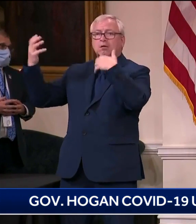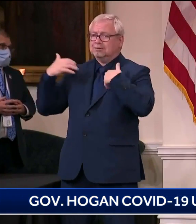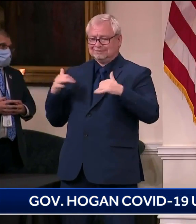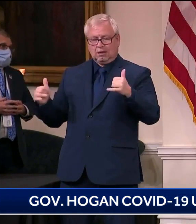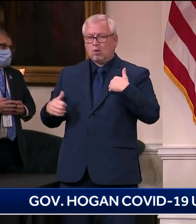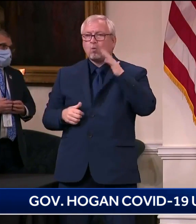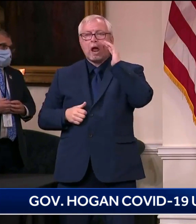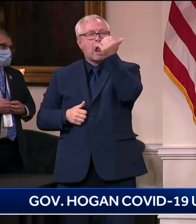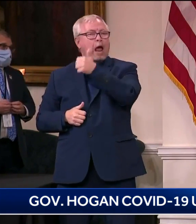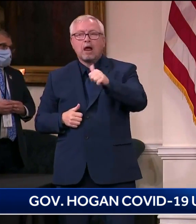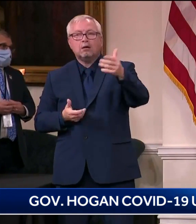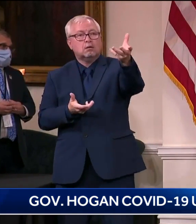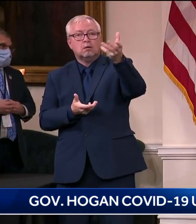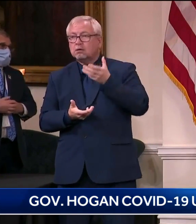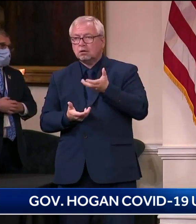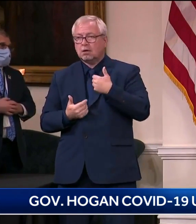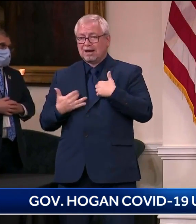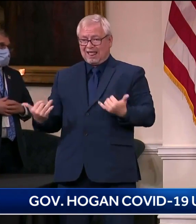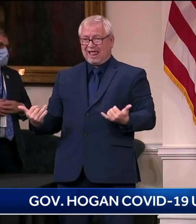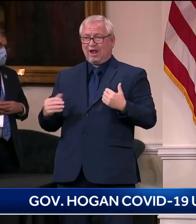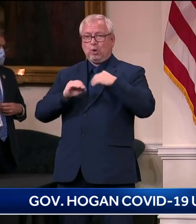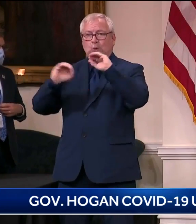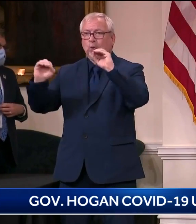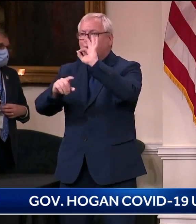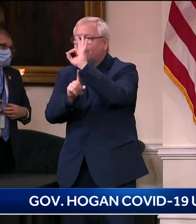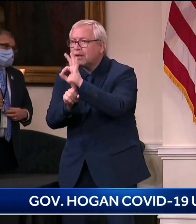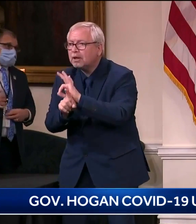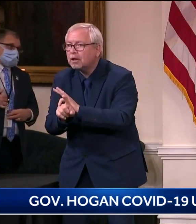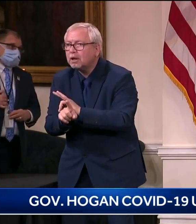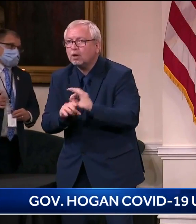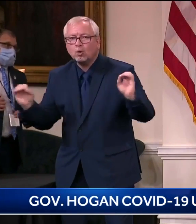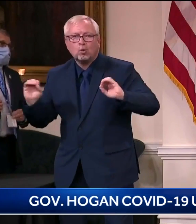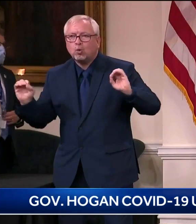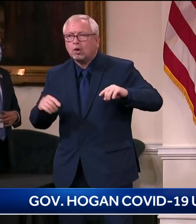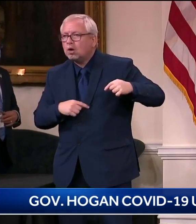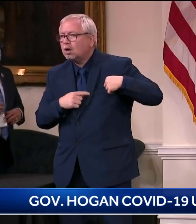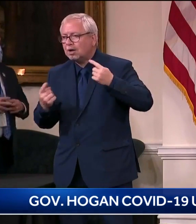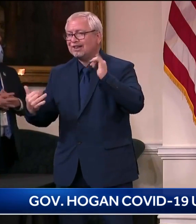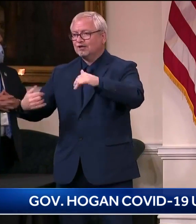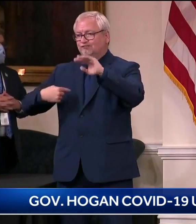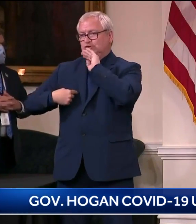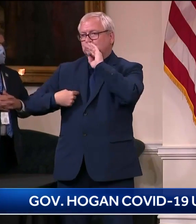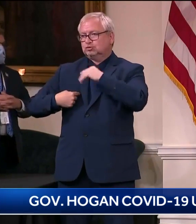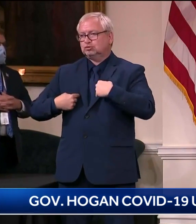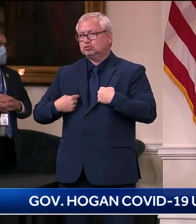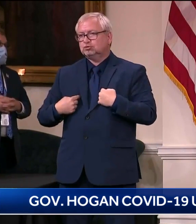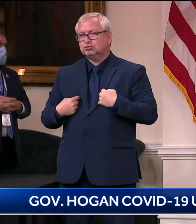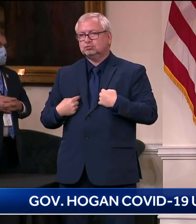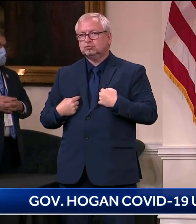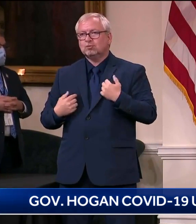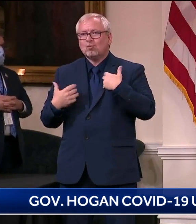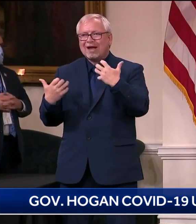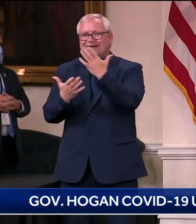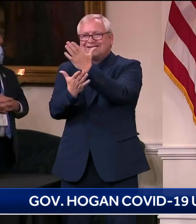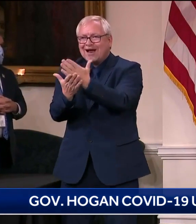WE NEED MORE VACCINES AND MORE RELIEF MONEY, BUT WE WILL TAKE WHAT WE CAN GET NOW.